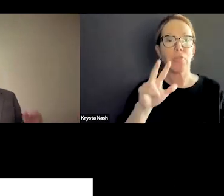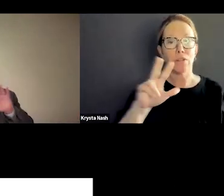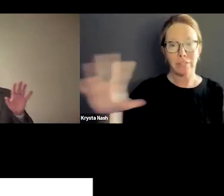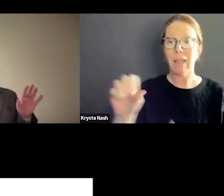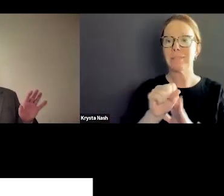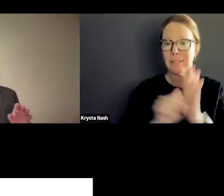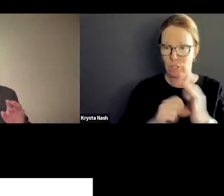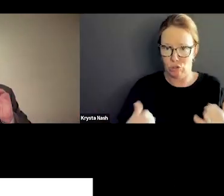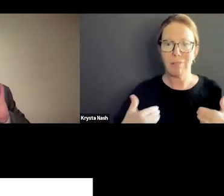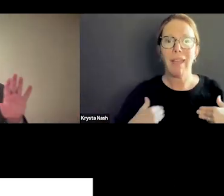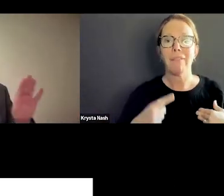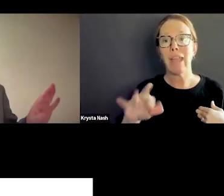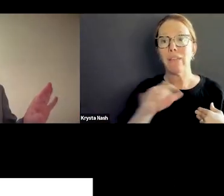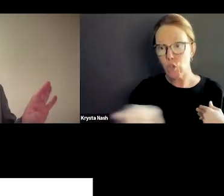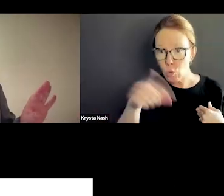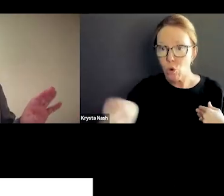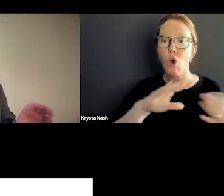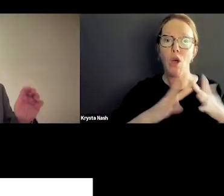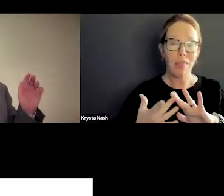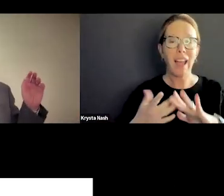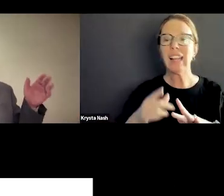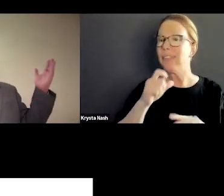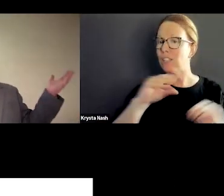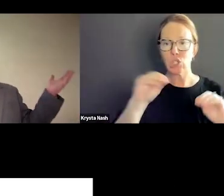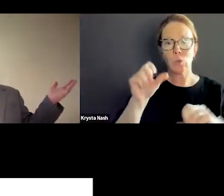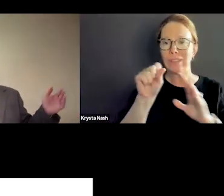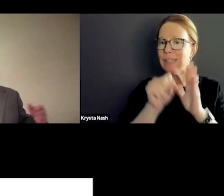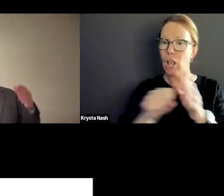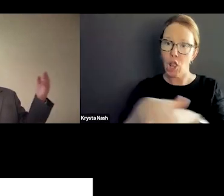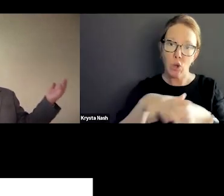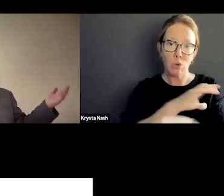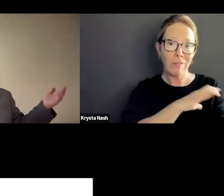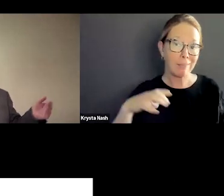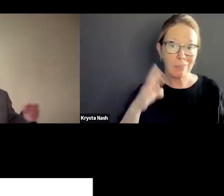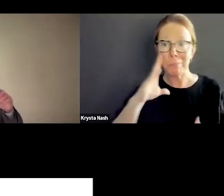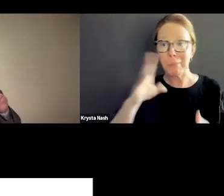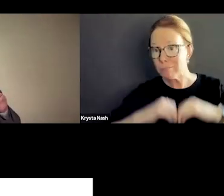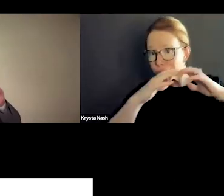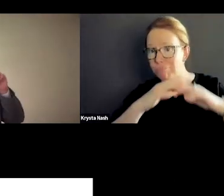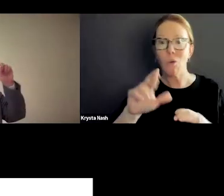If you are currently online and there is not a state local council, you might think of starting one or getting in contact or contacting